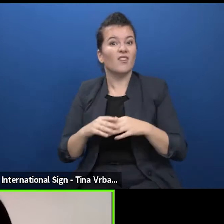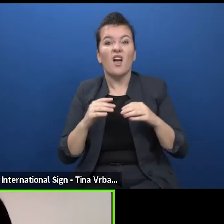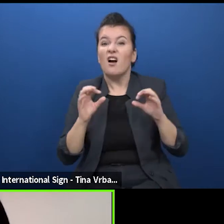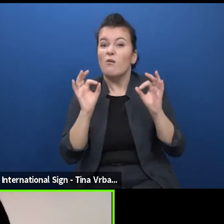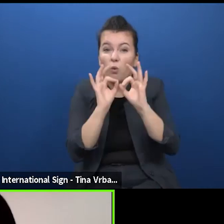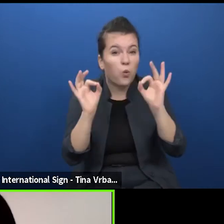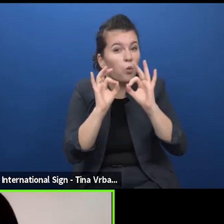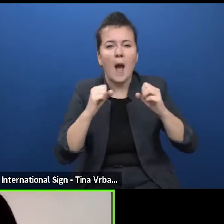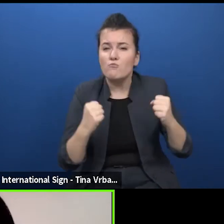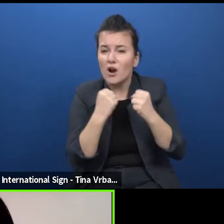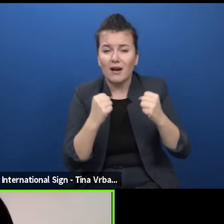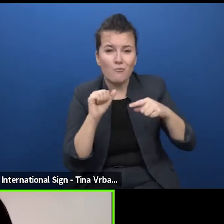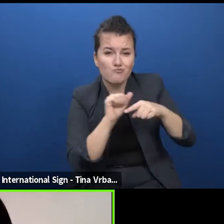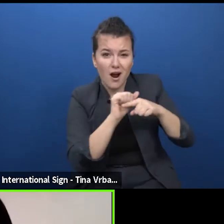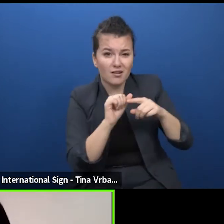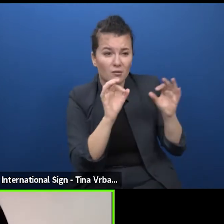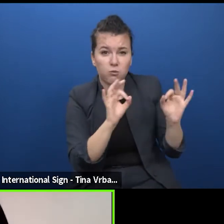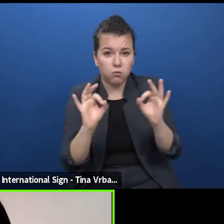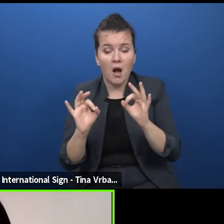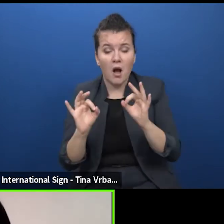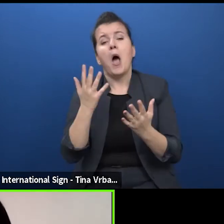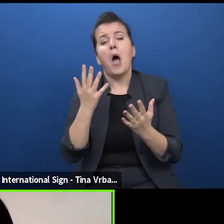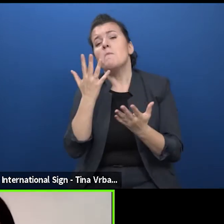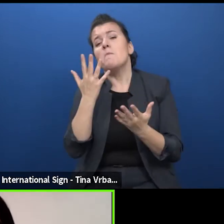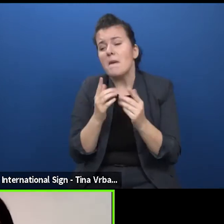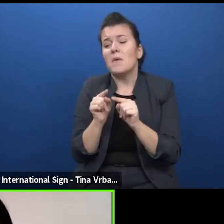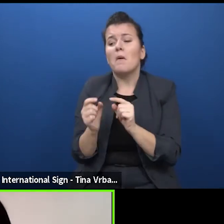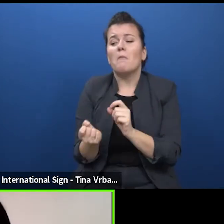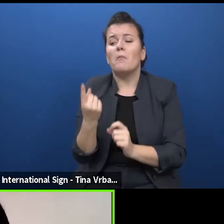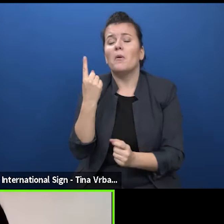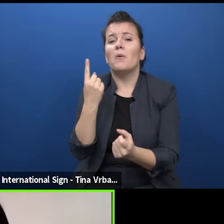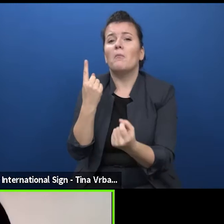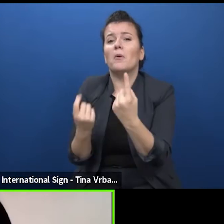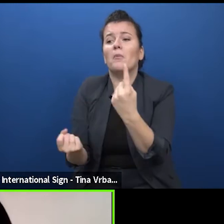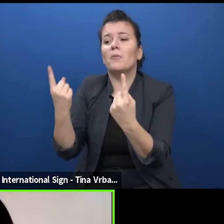some in the best case scenario, only playing for very limited audience of 20 or